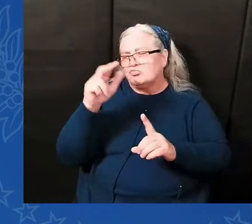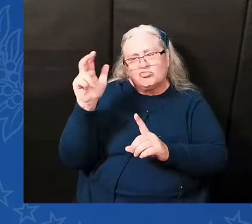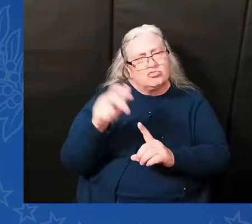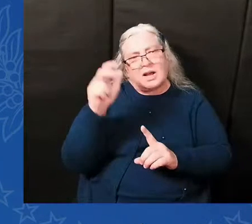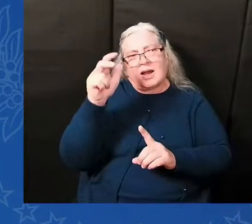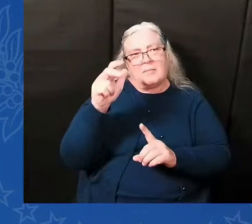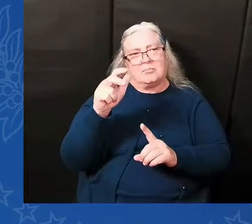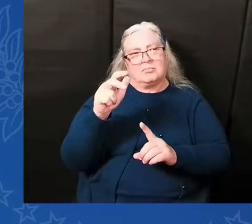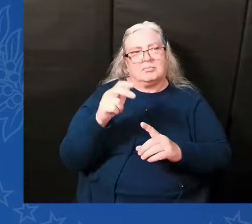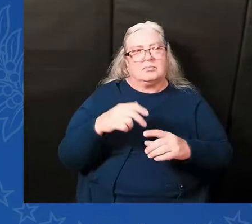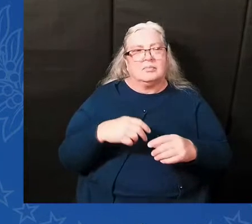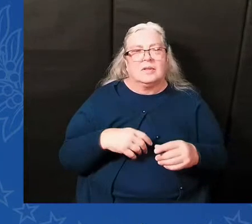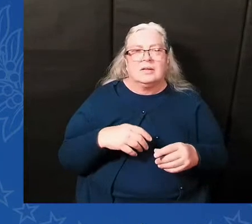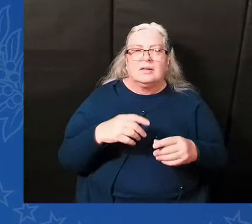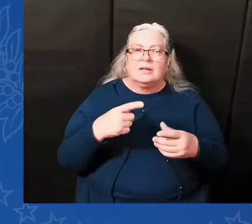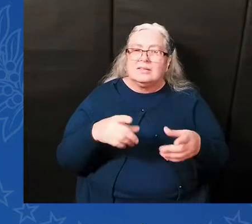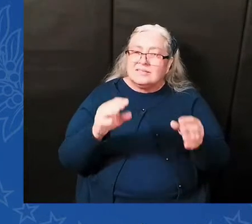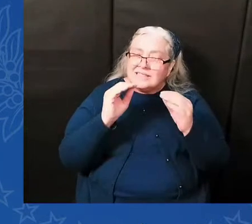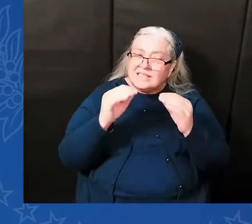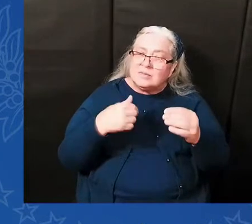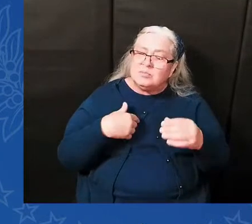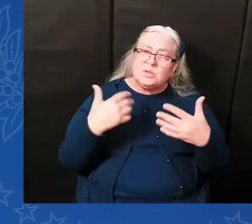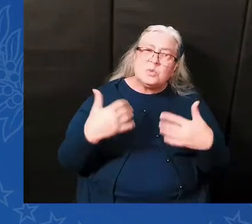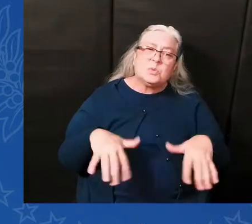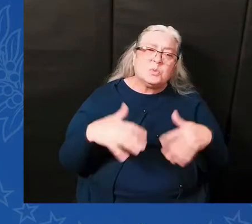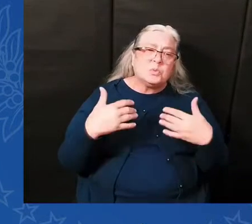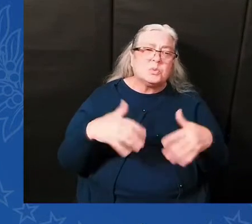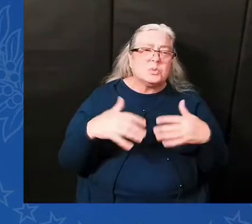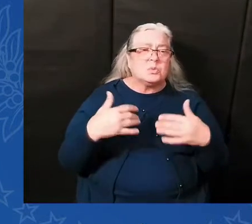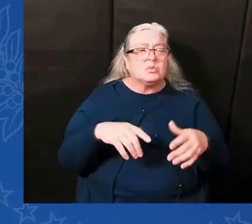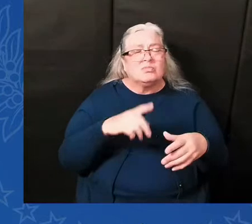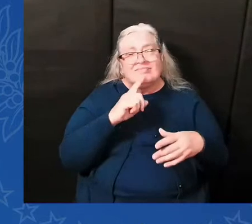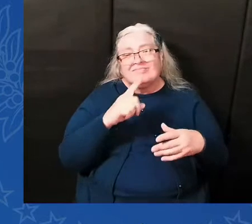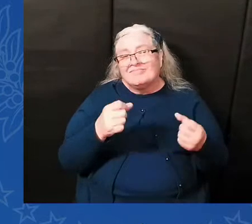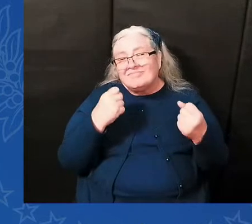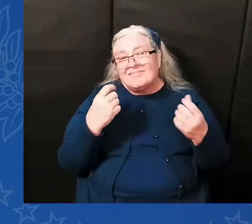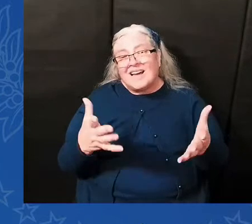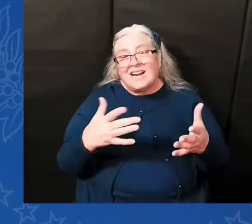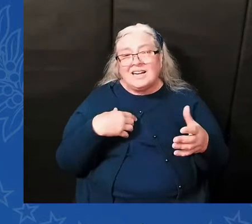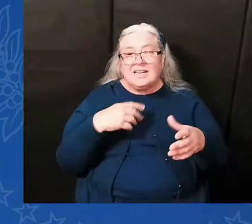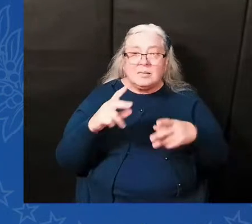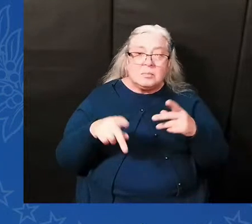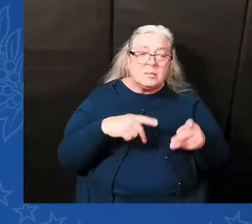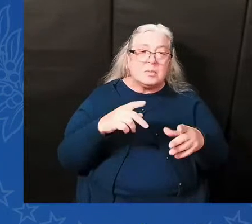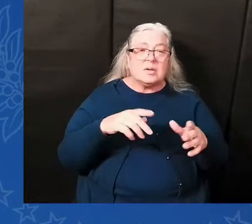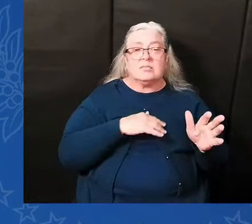I want to know how many of the people go out, risk their lives, and save someone in their home and then, a week later,